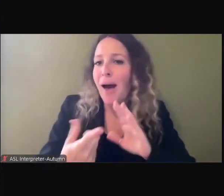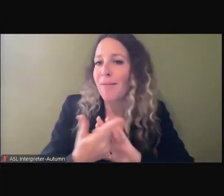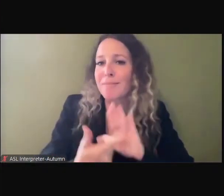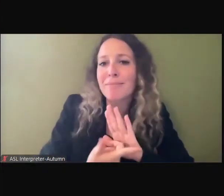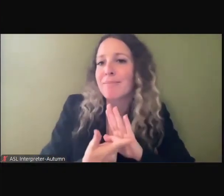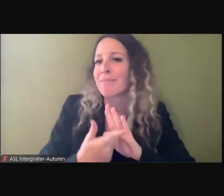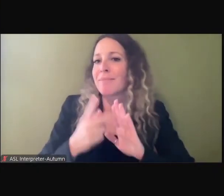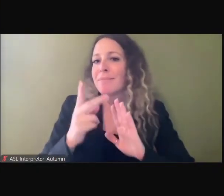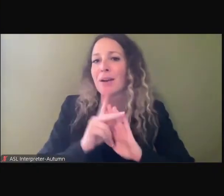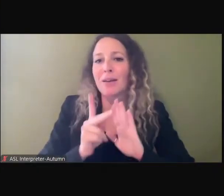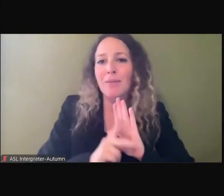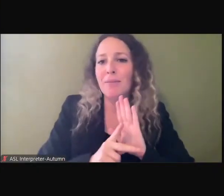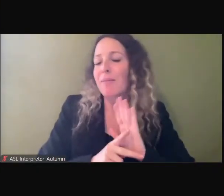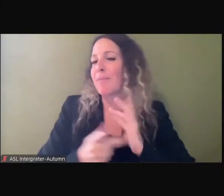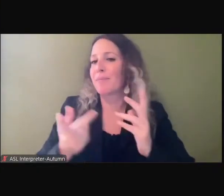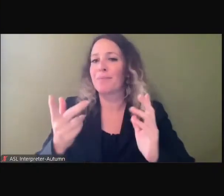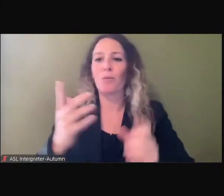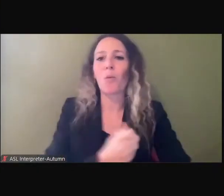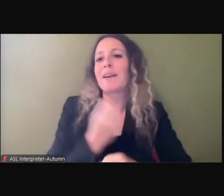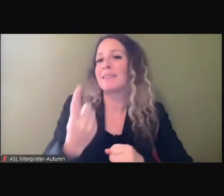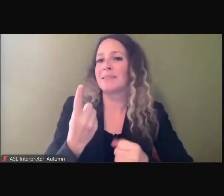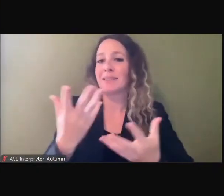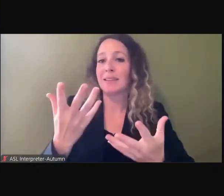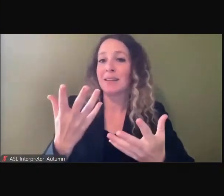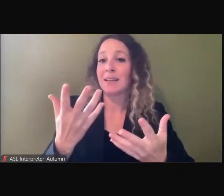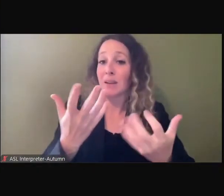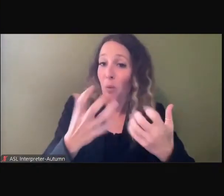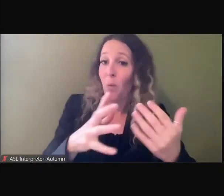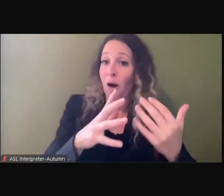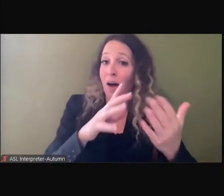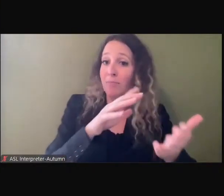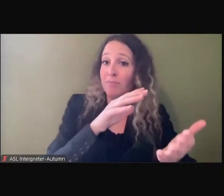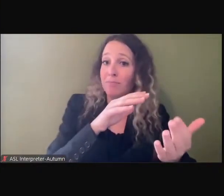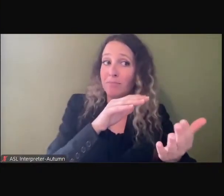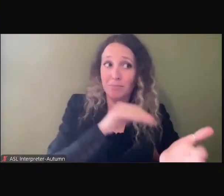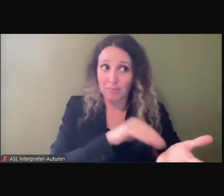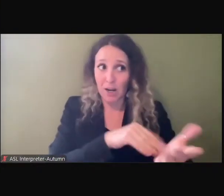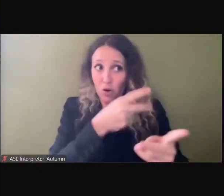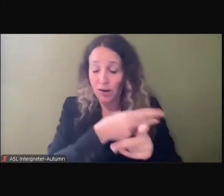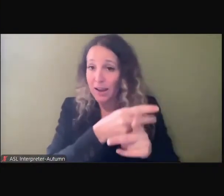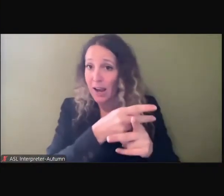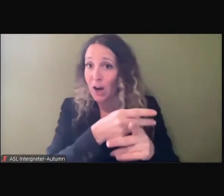about ensuring that telehealth is accessible and functional for everyone, and that disability is